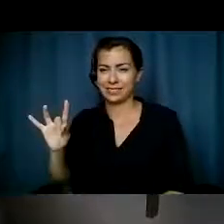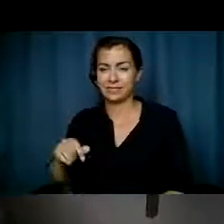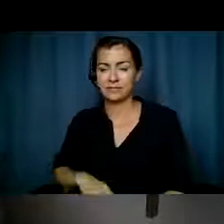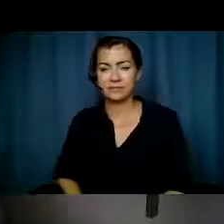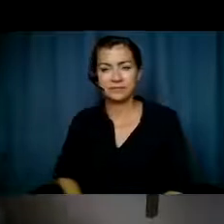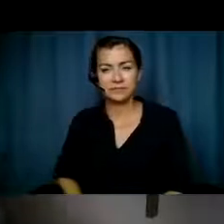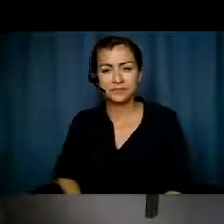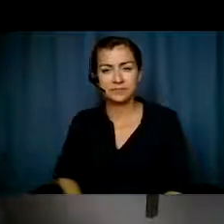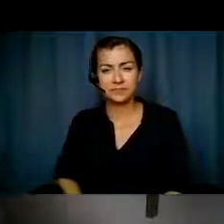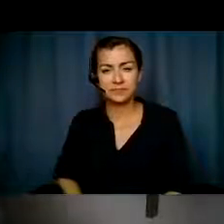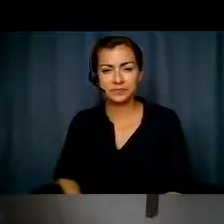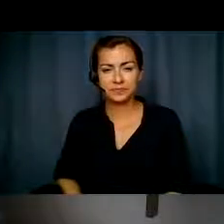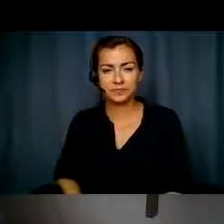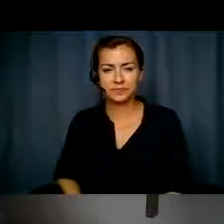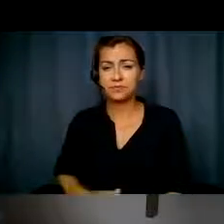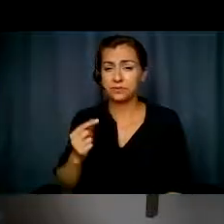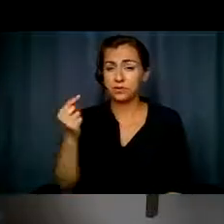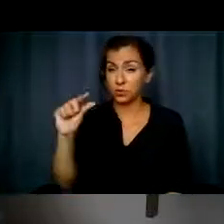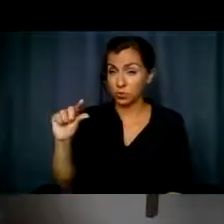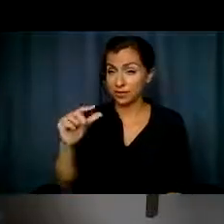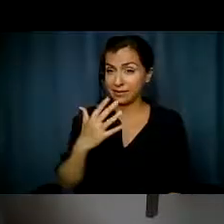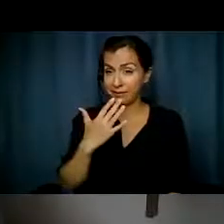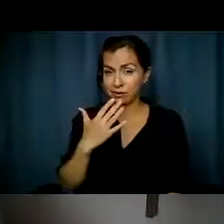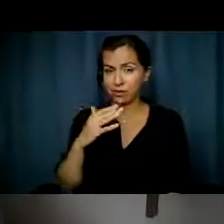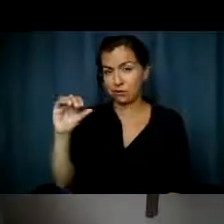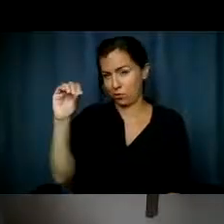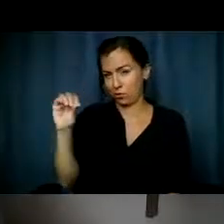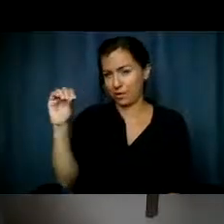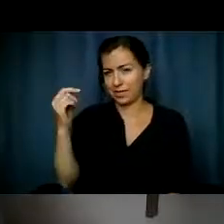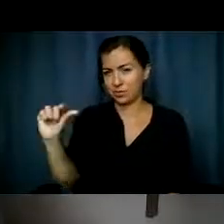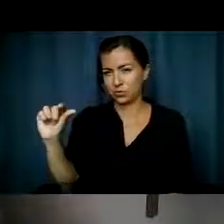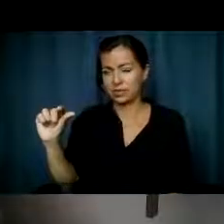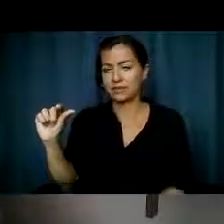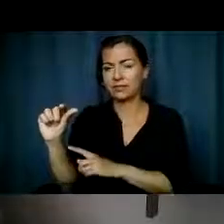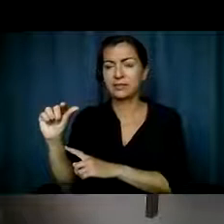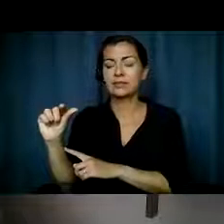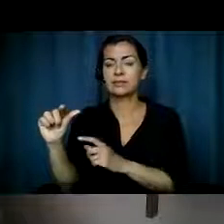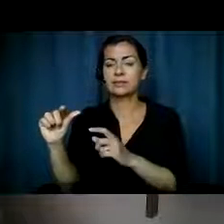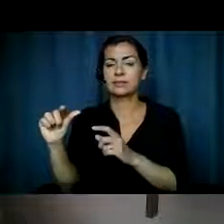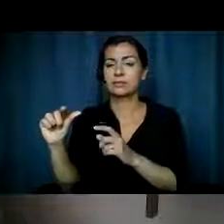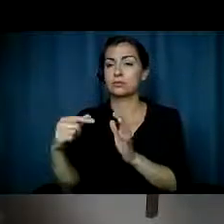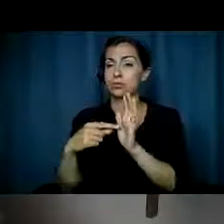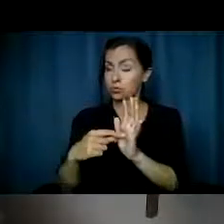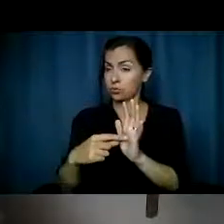Oregon's voting system and our rules. This is an example of the types of